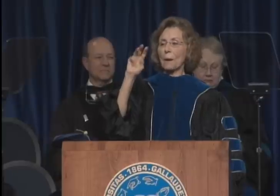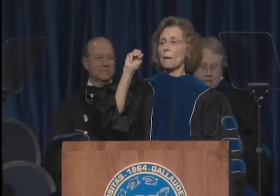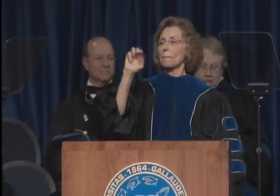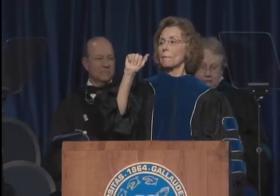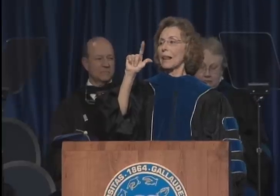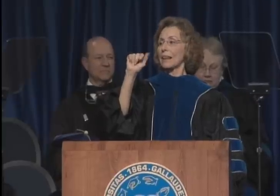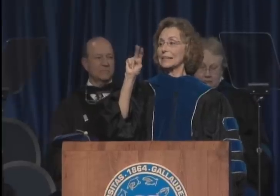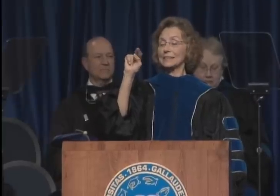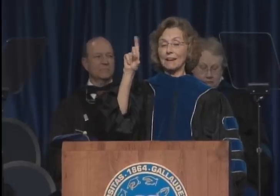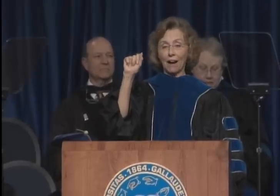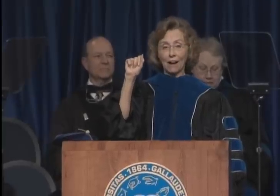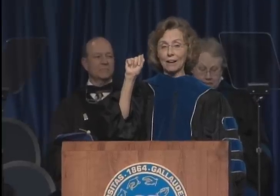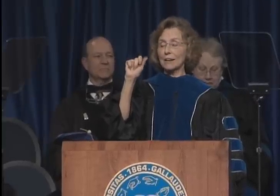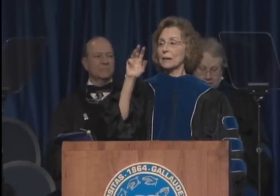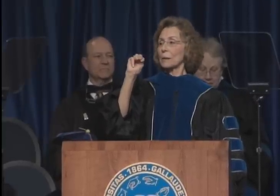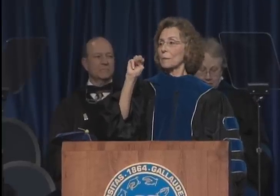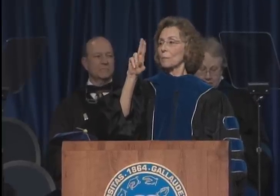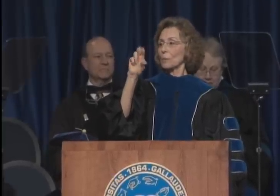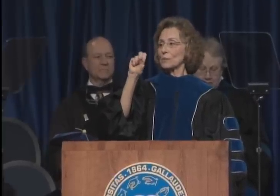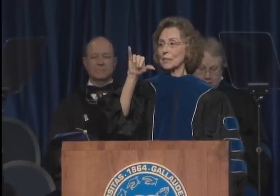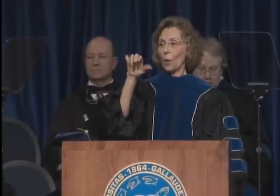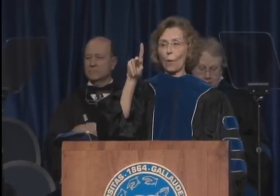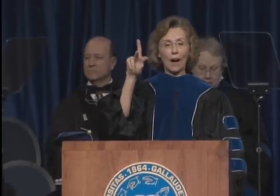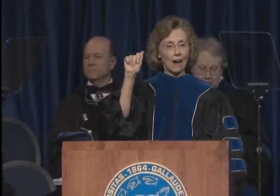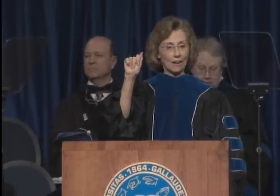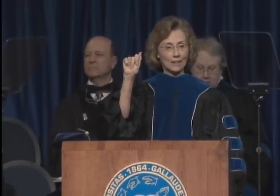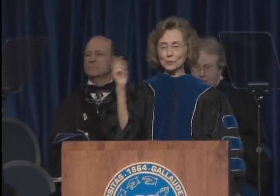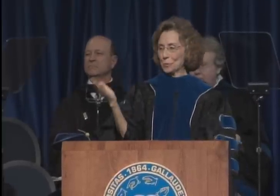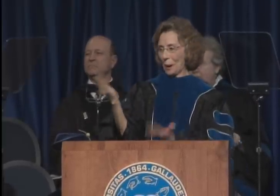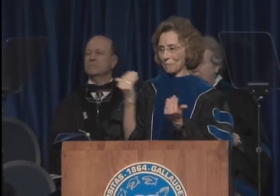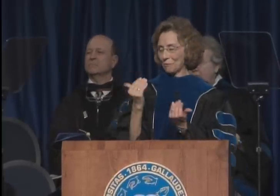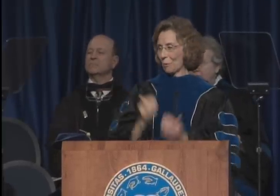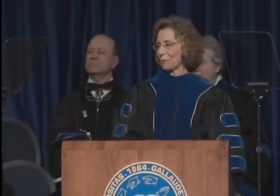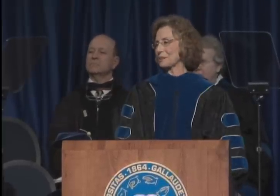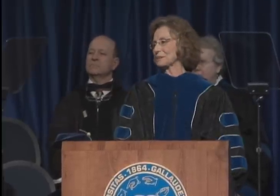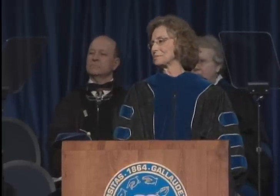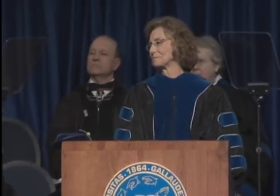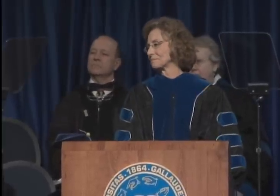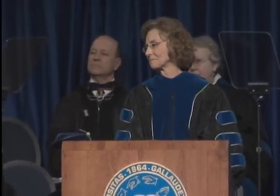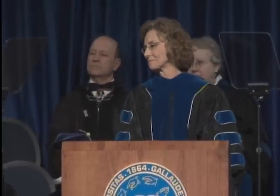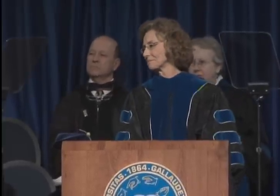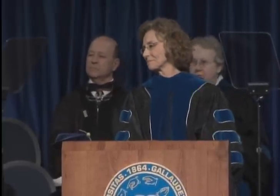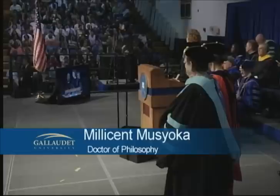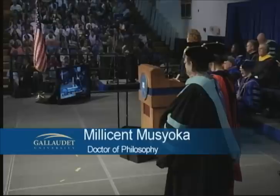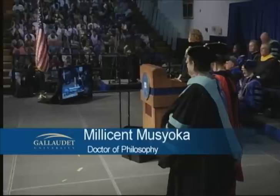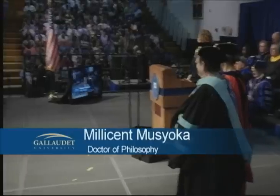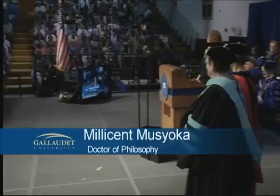I now call upon Millicent Malinda Musyoka to come forward